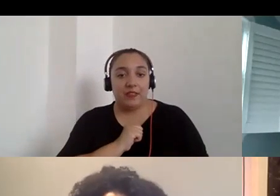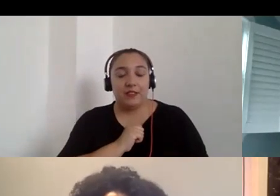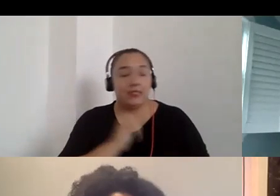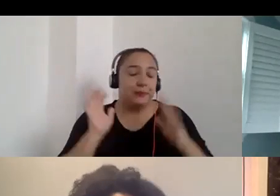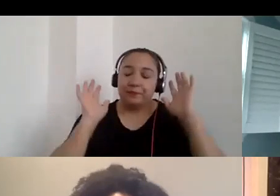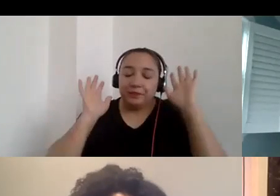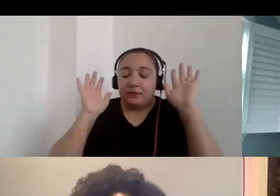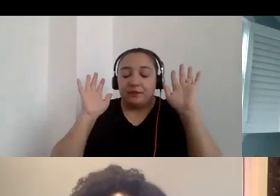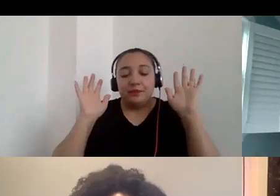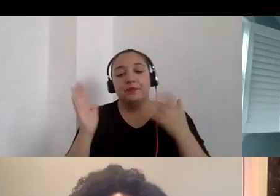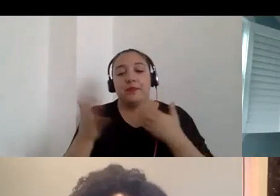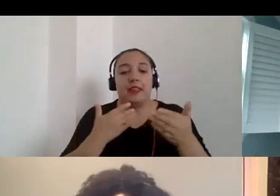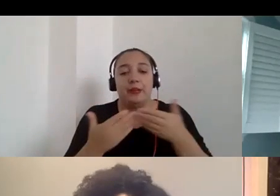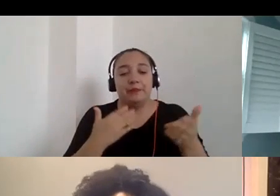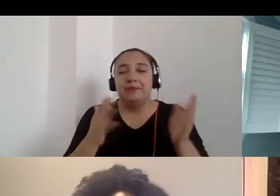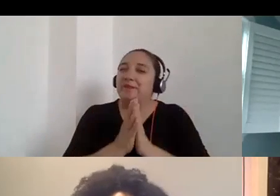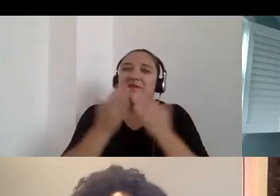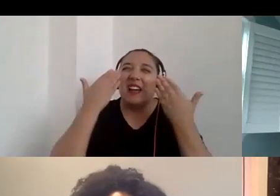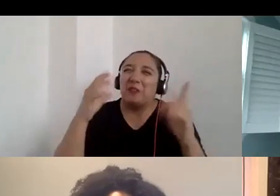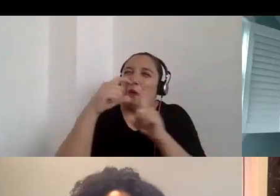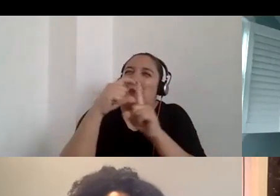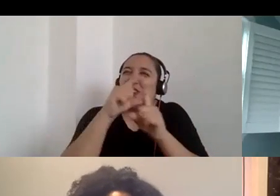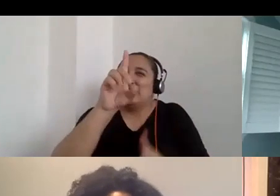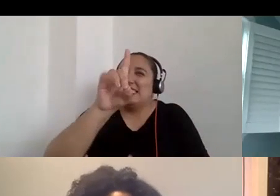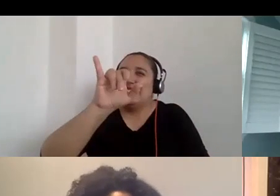don't know about a dystioia. I don't know.